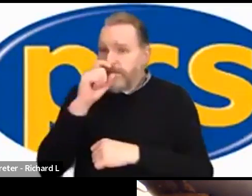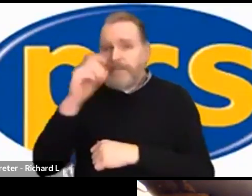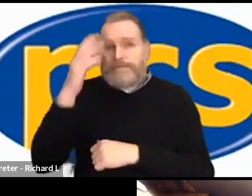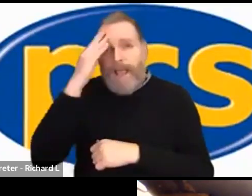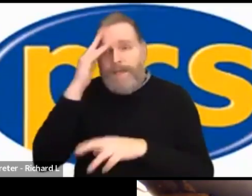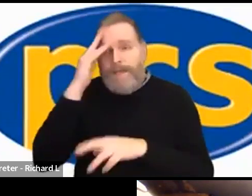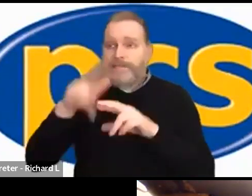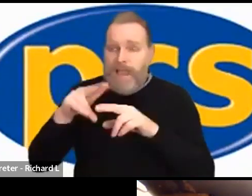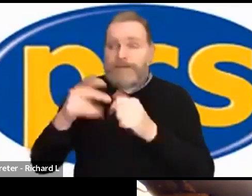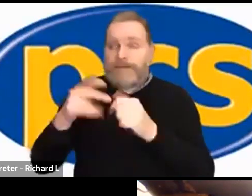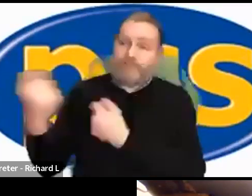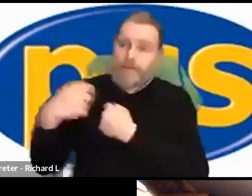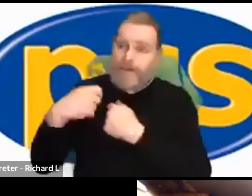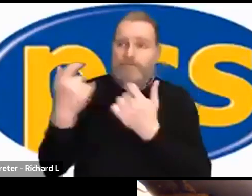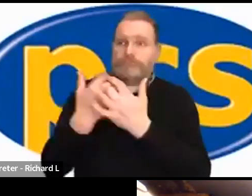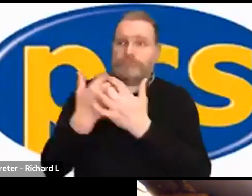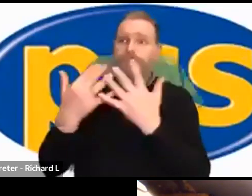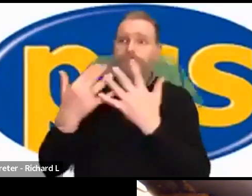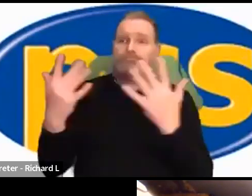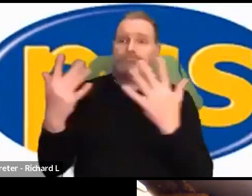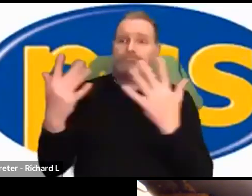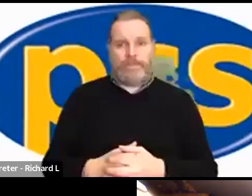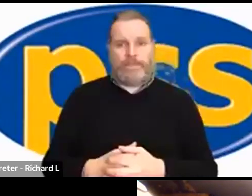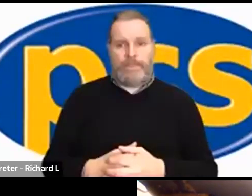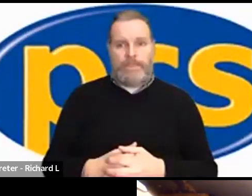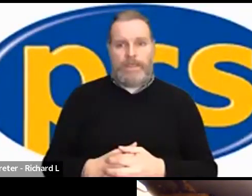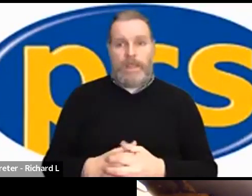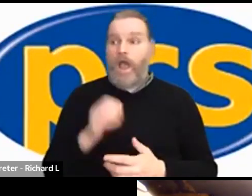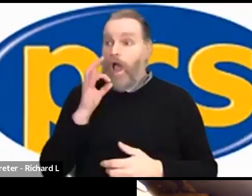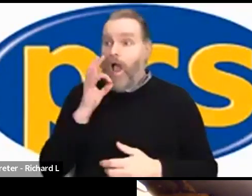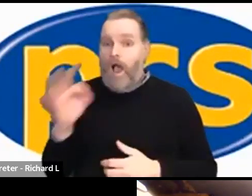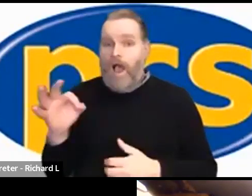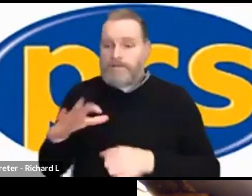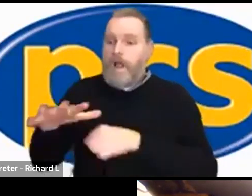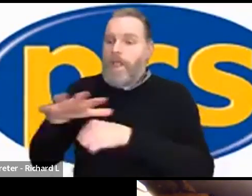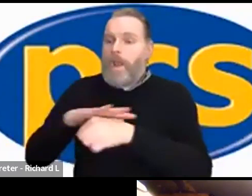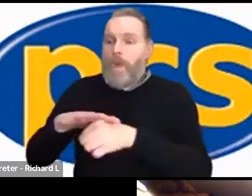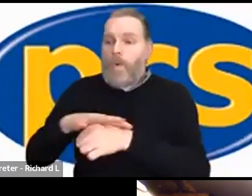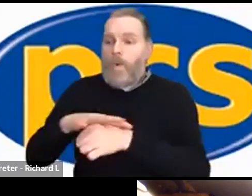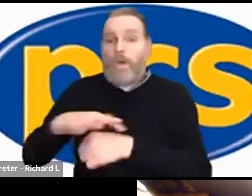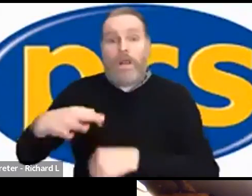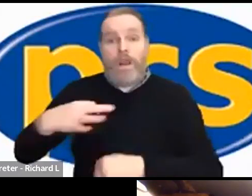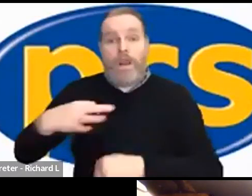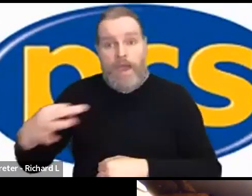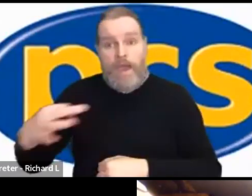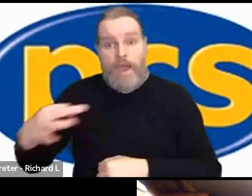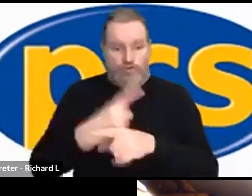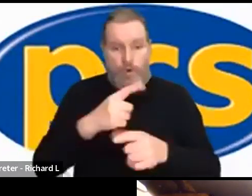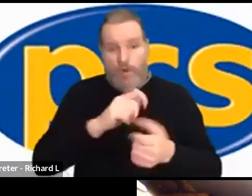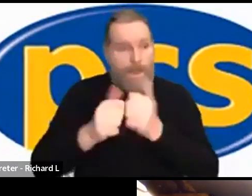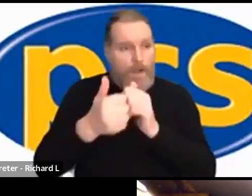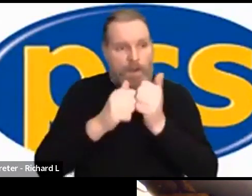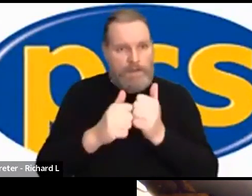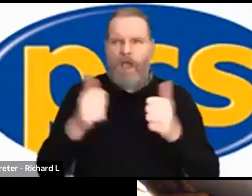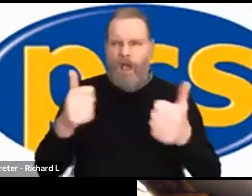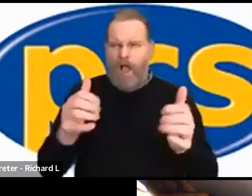actively visible visible. So if you can. So if you can. Now, following this call, ask your local rep, or to